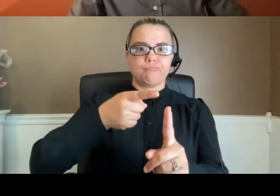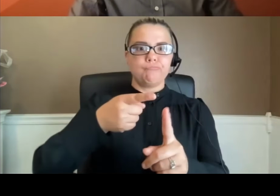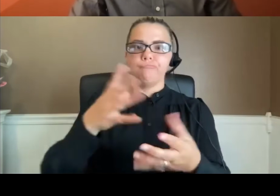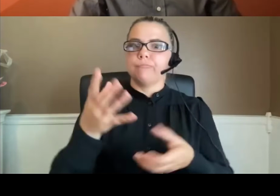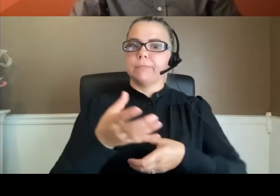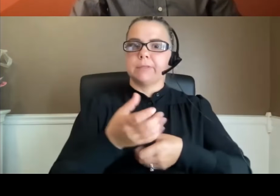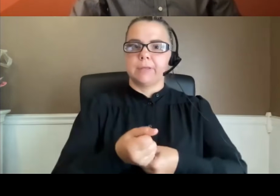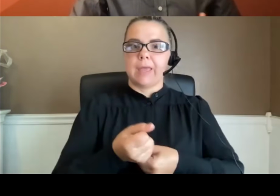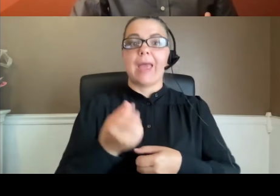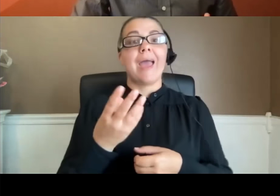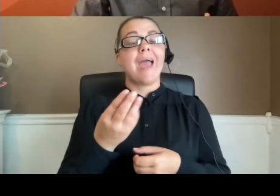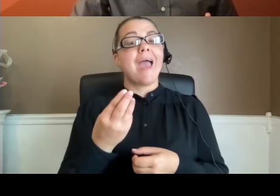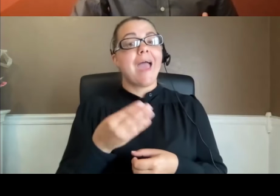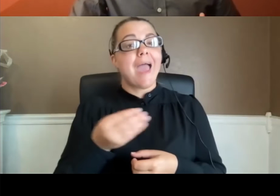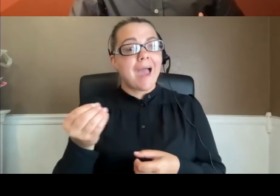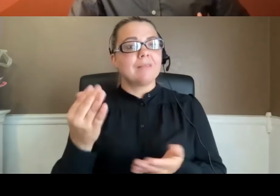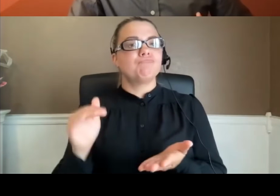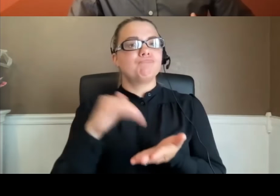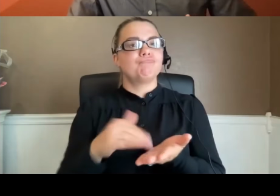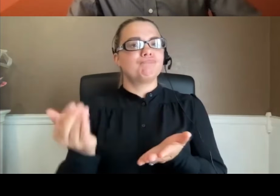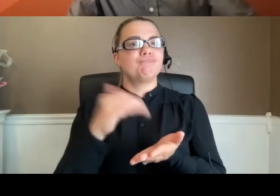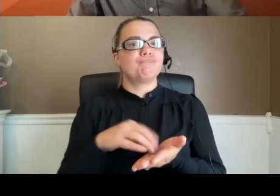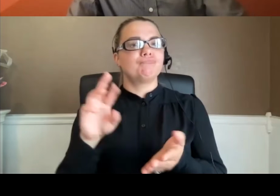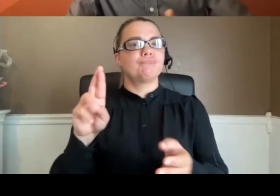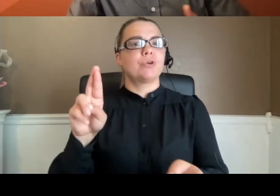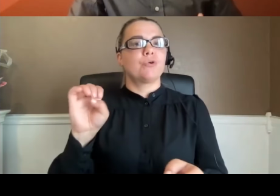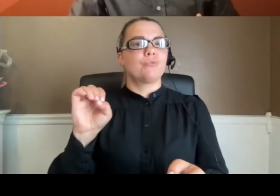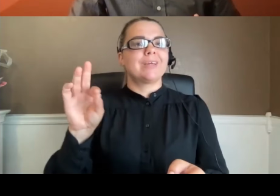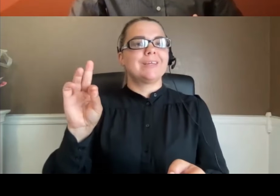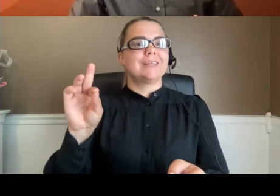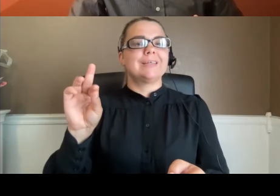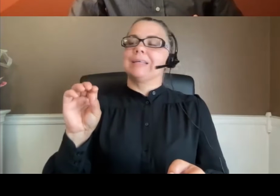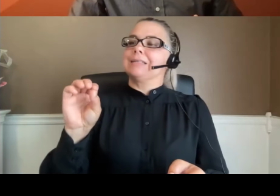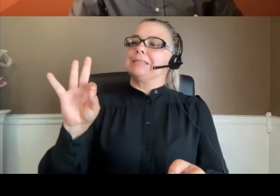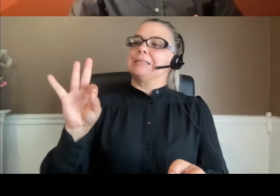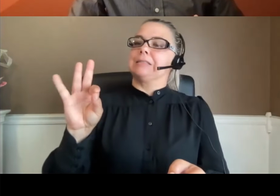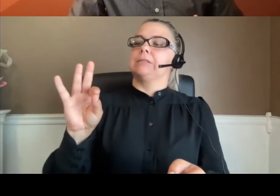necessary, because remember this is serial processing that we have from the audio